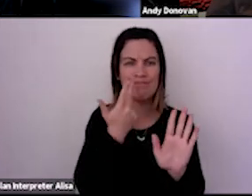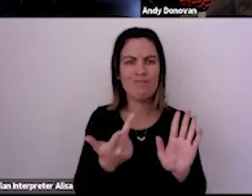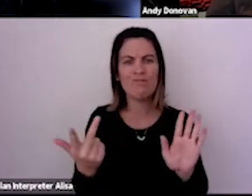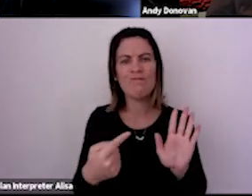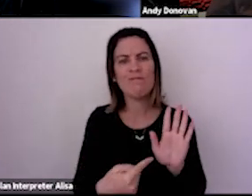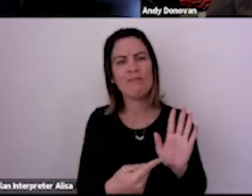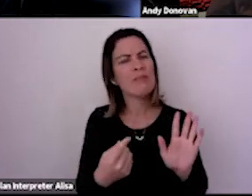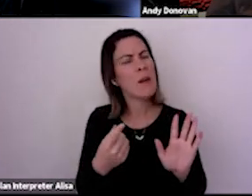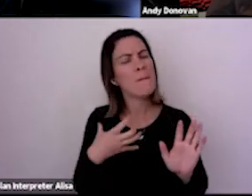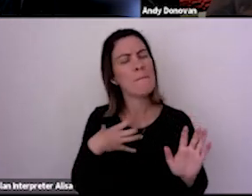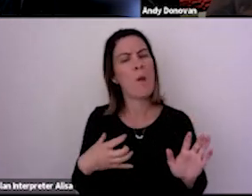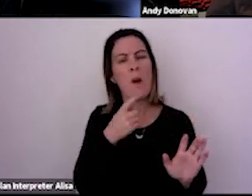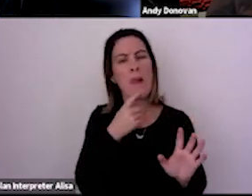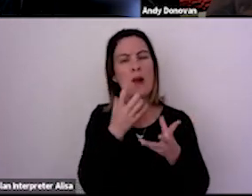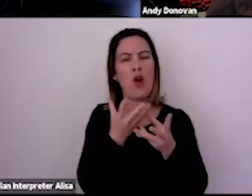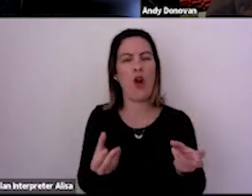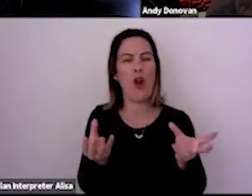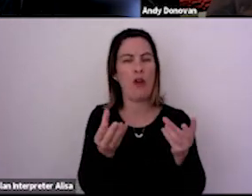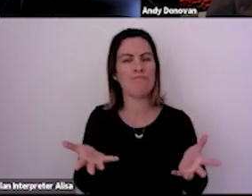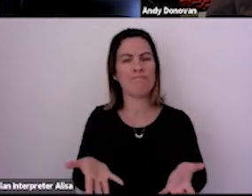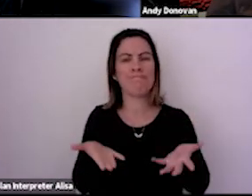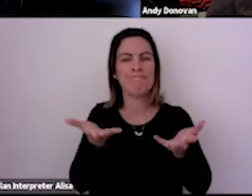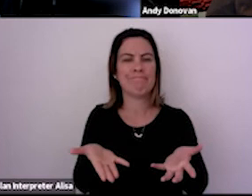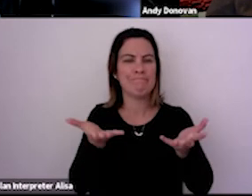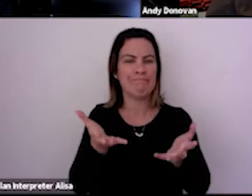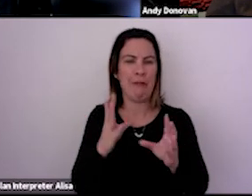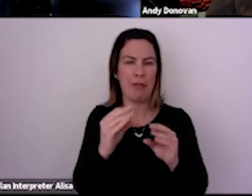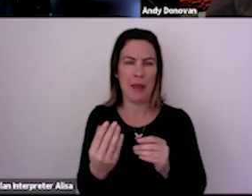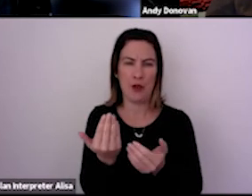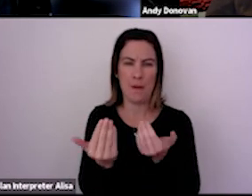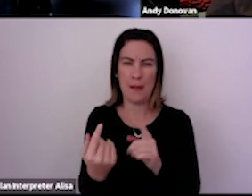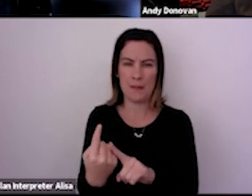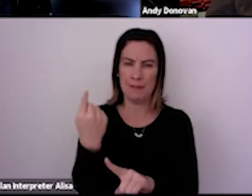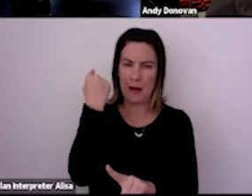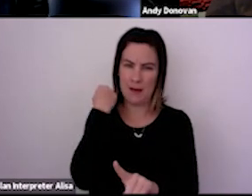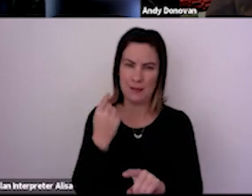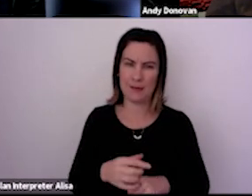more light-hearted than we have done in the past. Stand stand thanks, Andy.